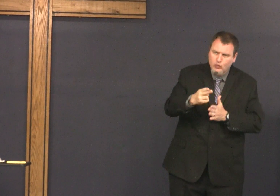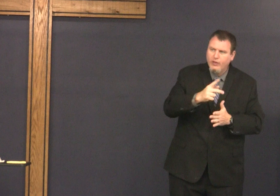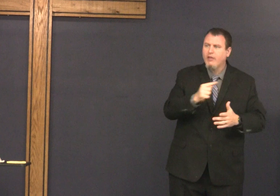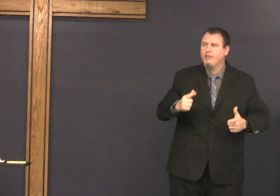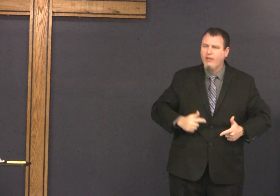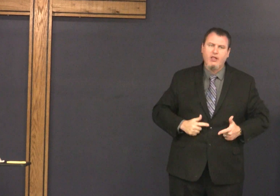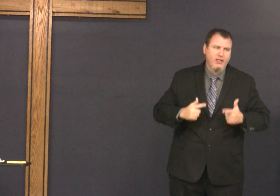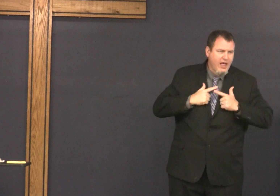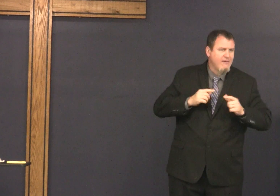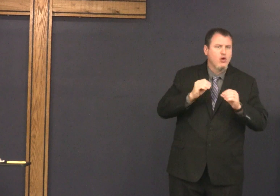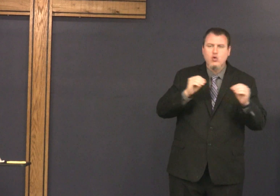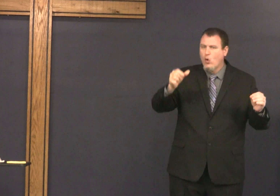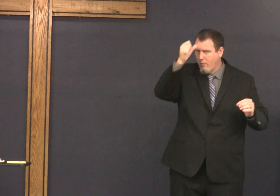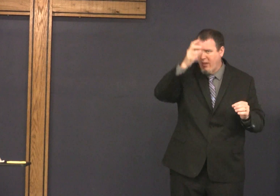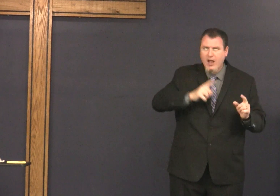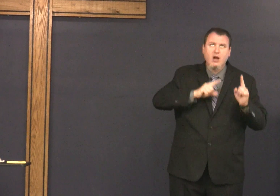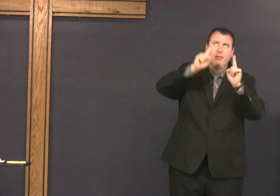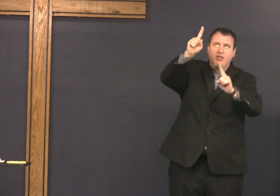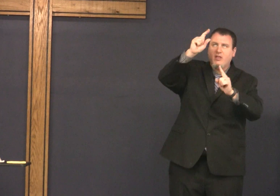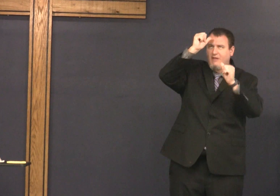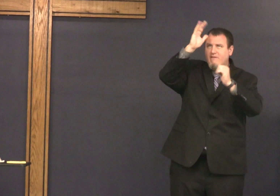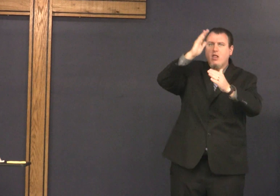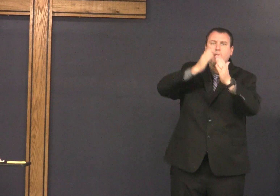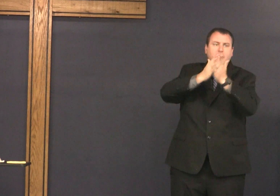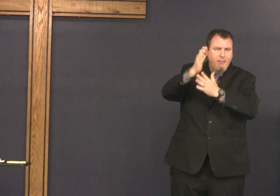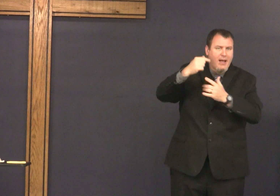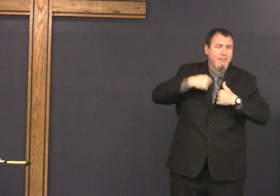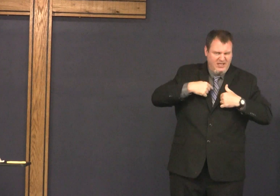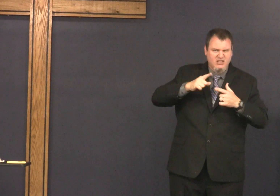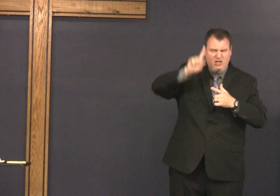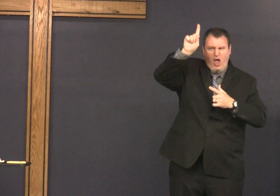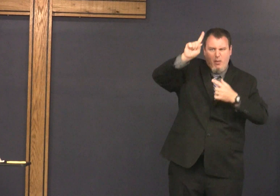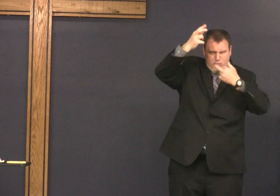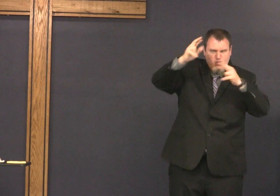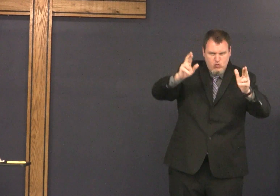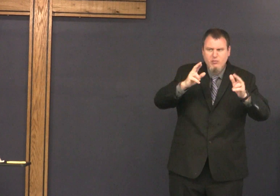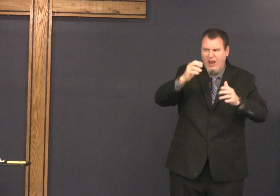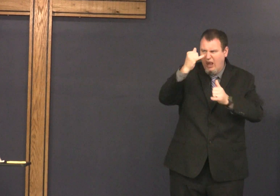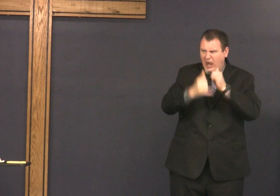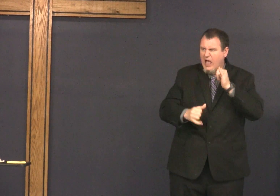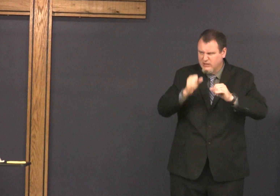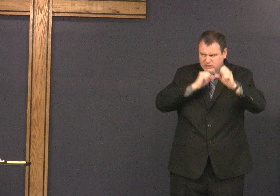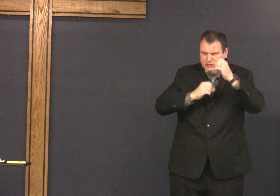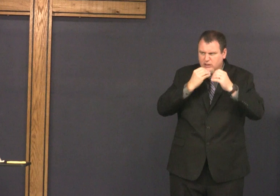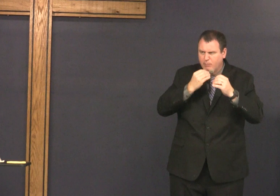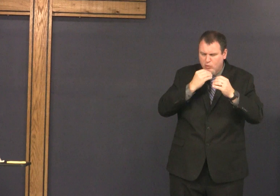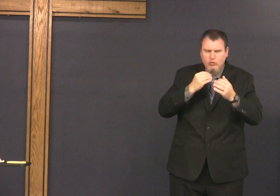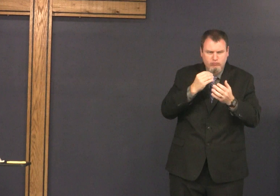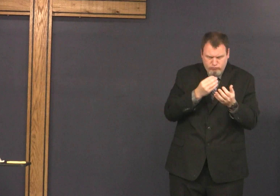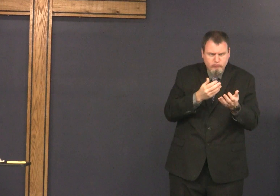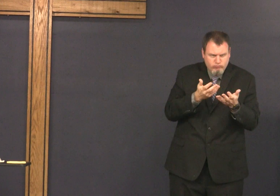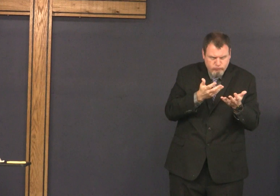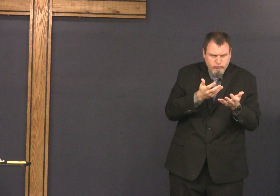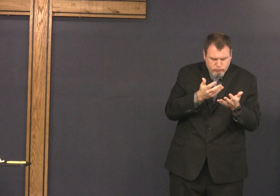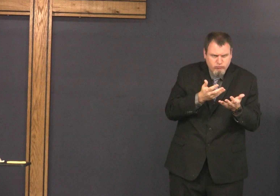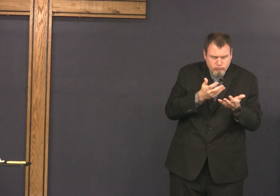on the way where he said Jesus where he said I am the way the truth and the life no one comes to the father except through me that was the last thing he said in the upper room